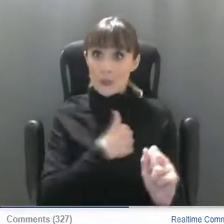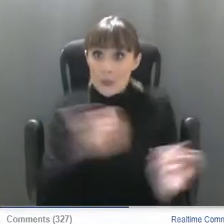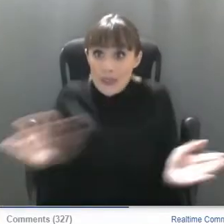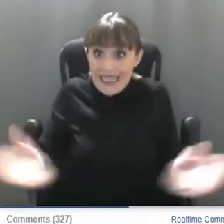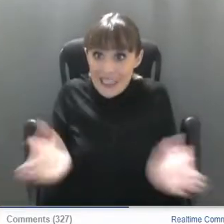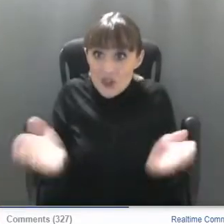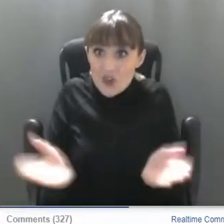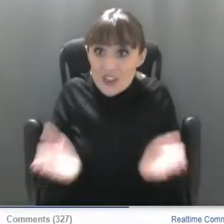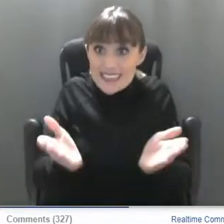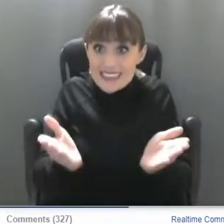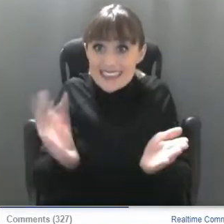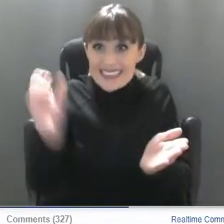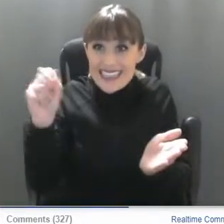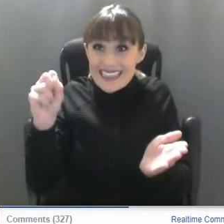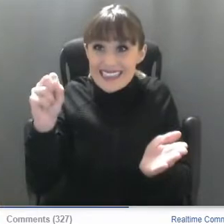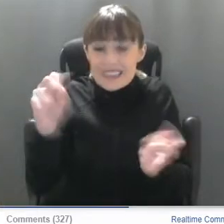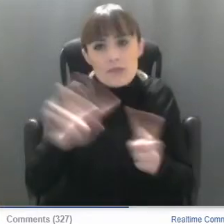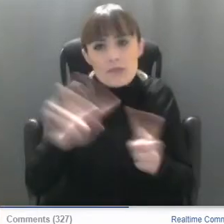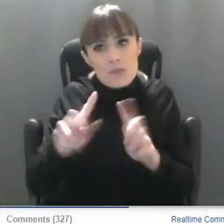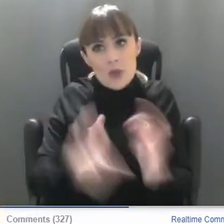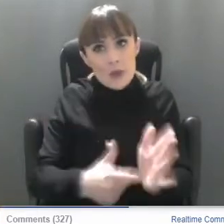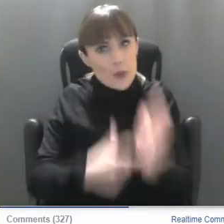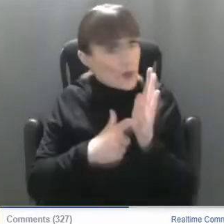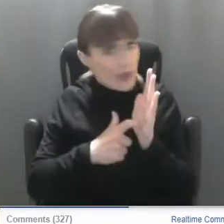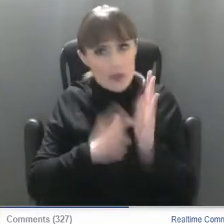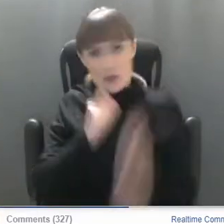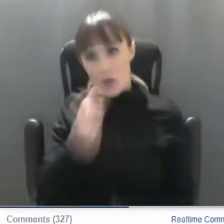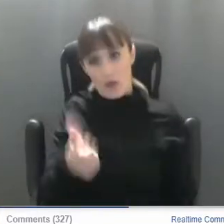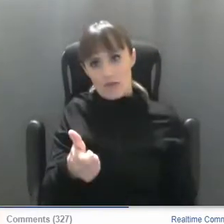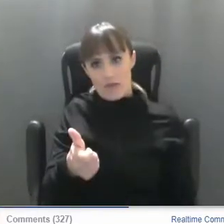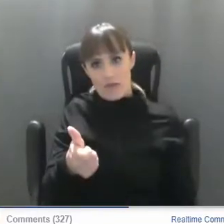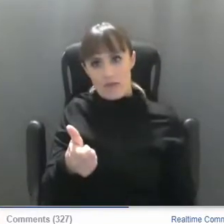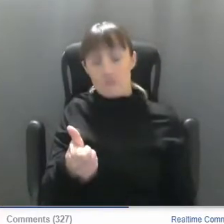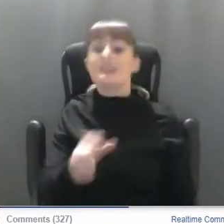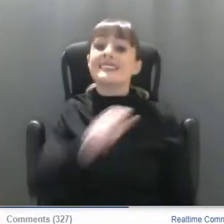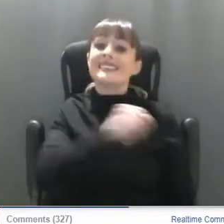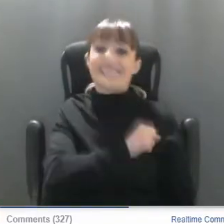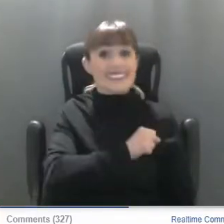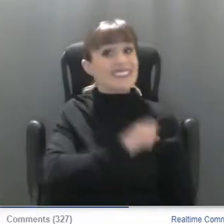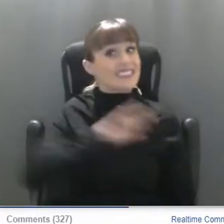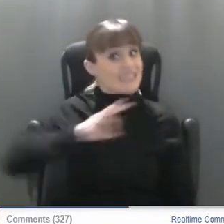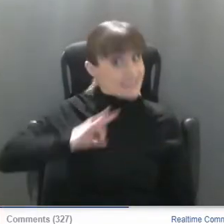required. They are required for staff. So every staff member you'll see- like right